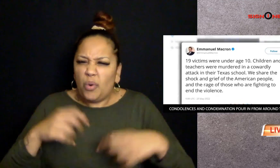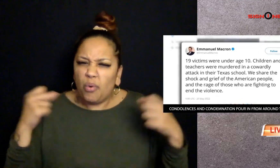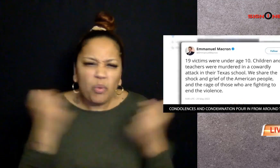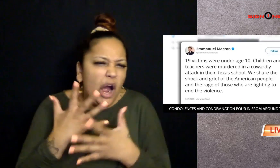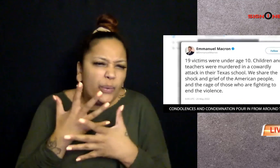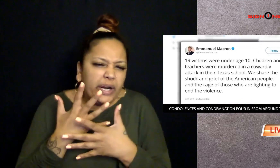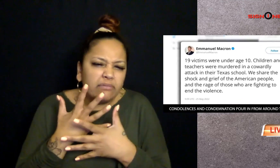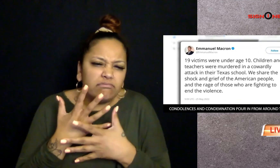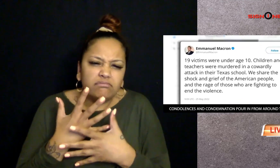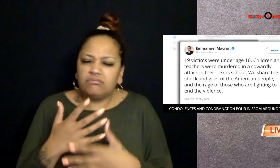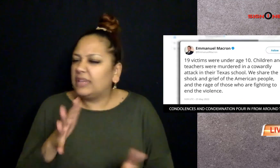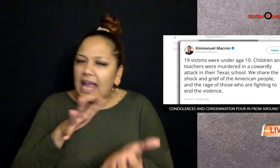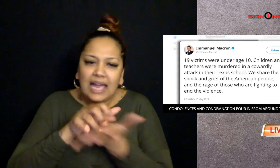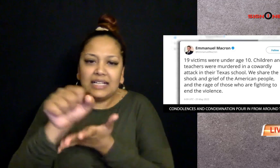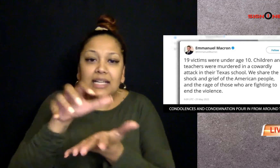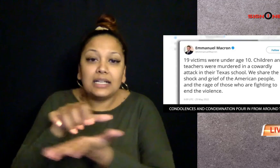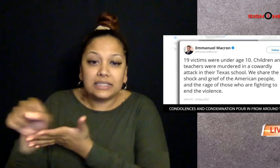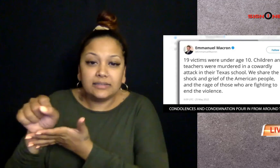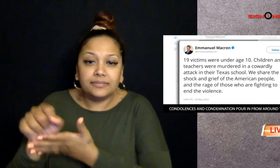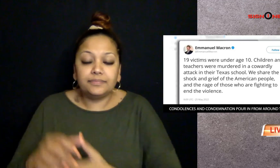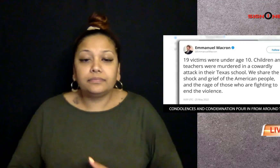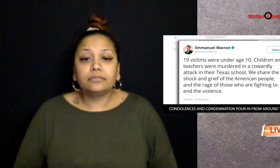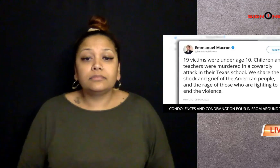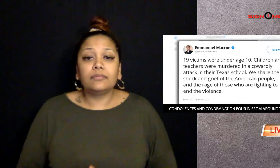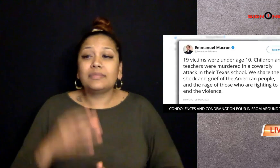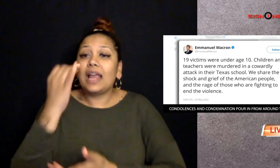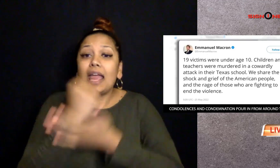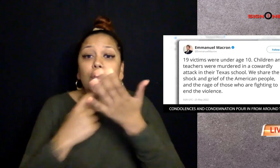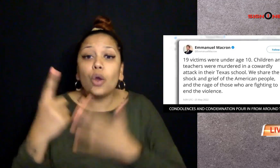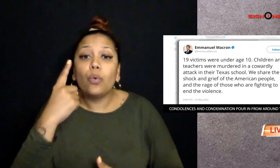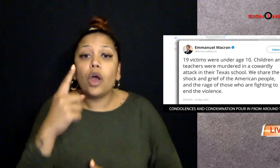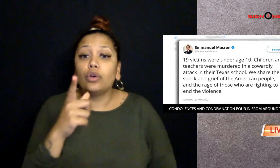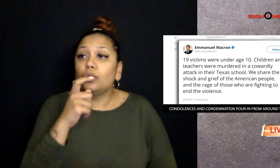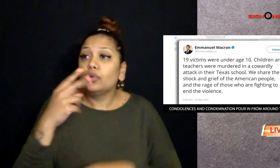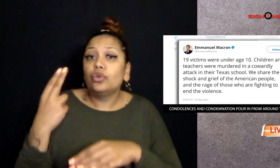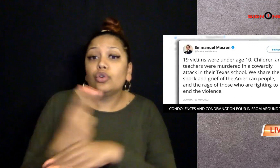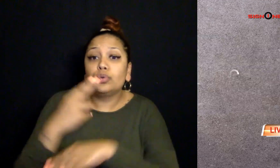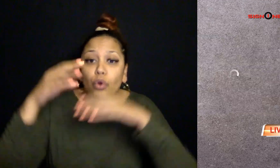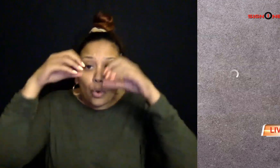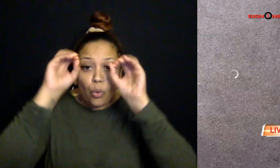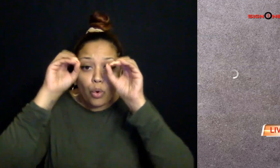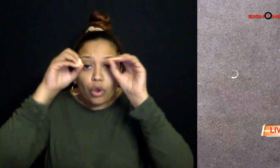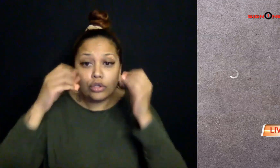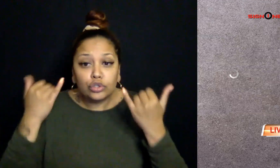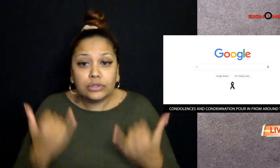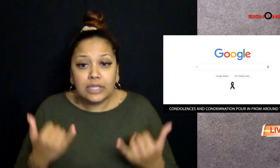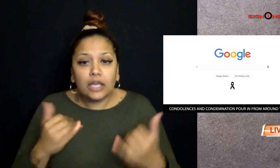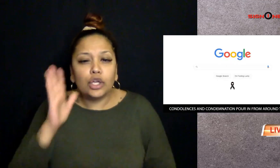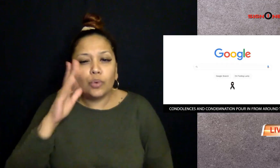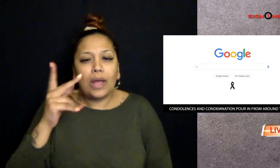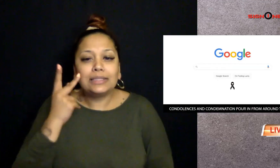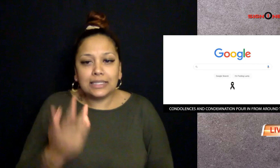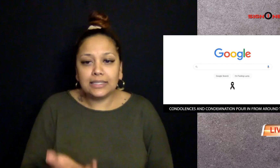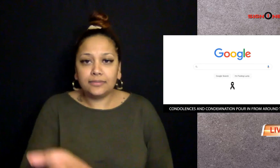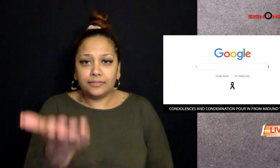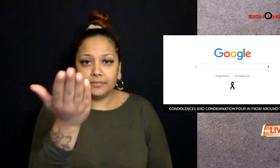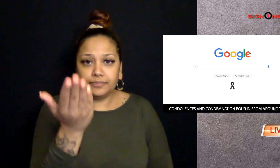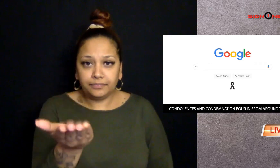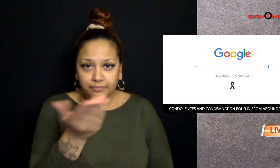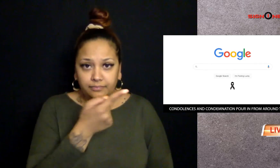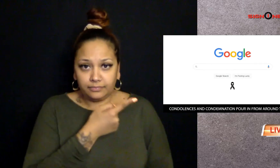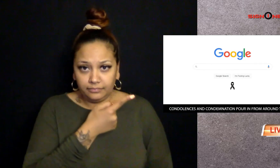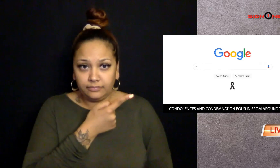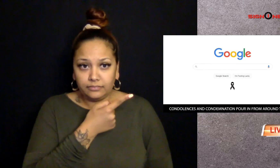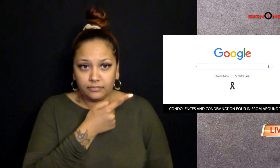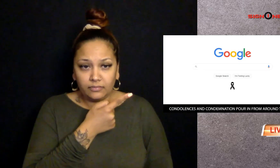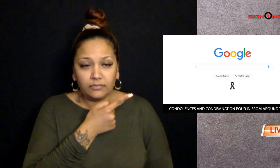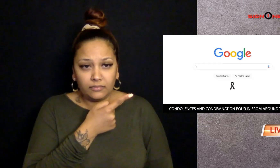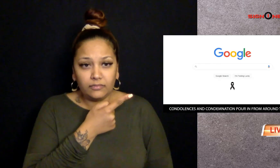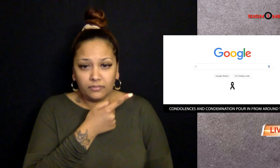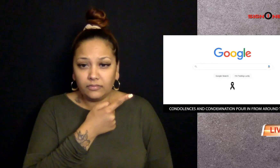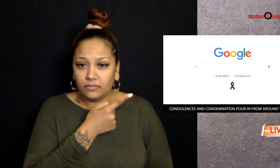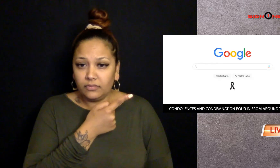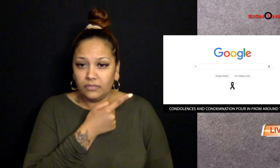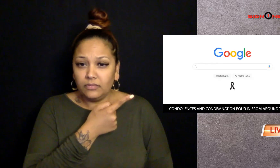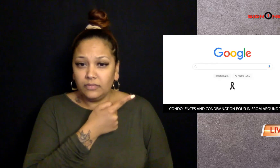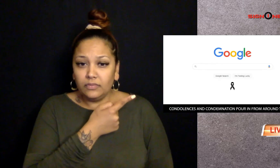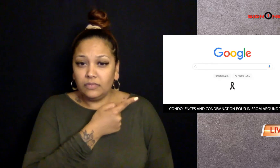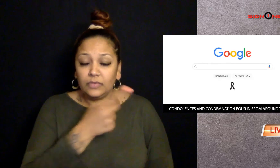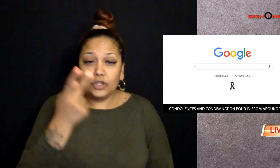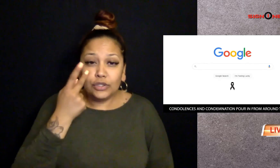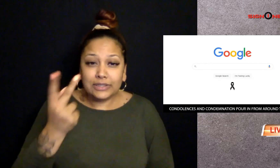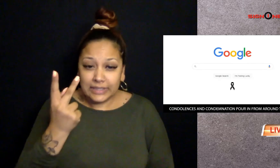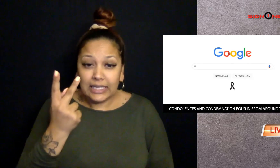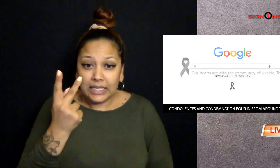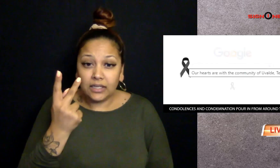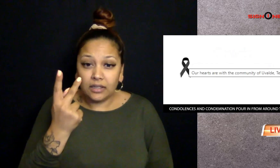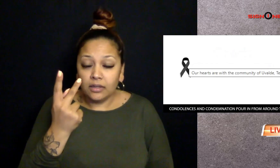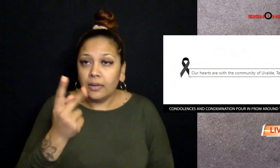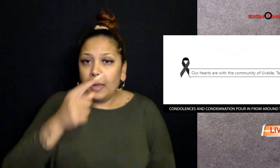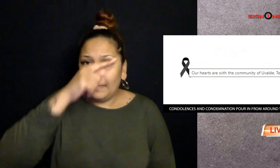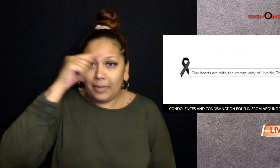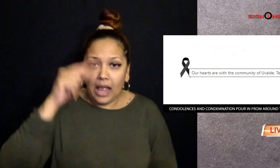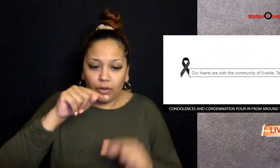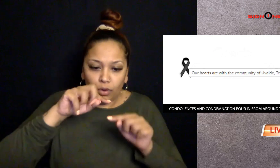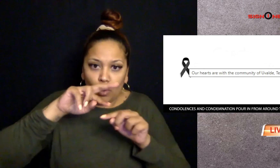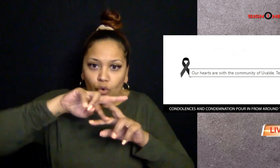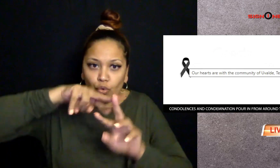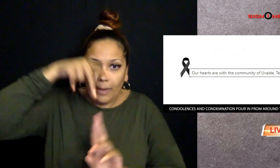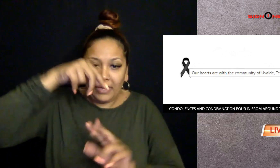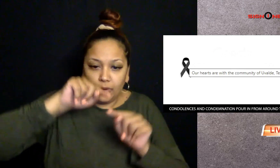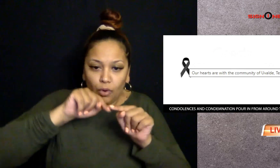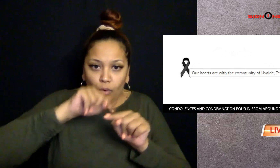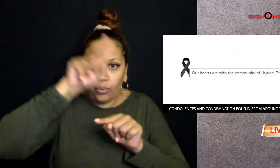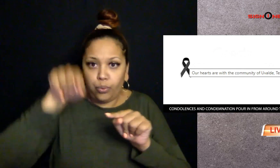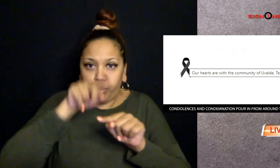killings a cowardly attack and anyone who uses Google today will see this